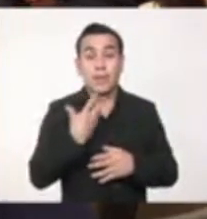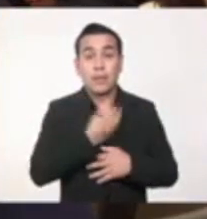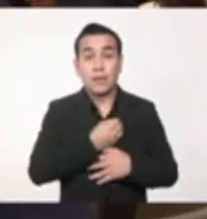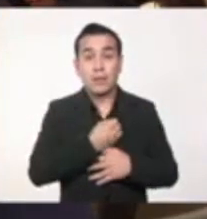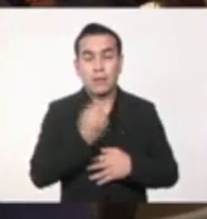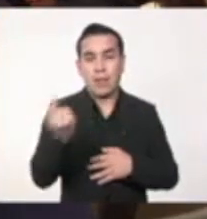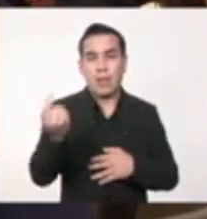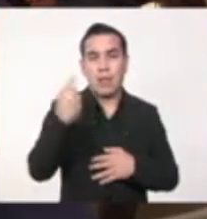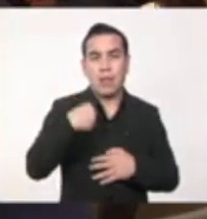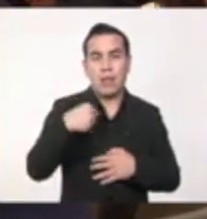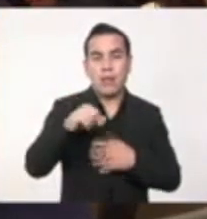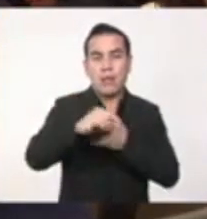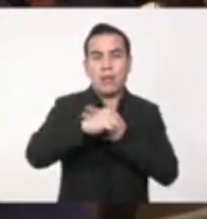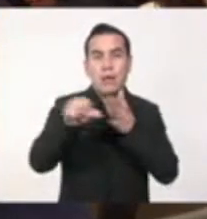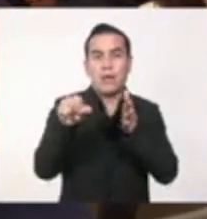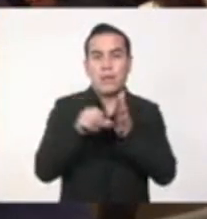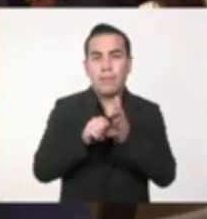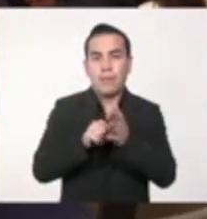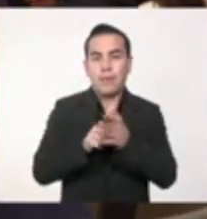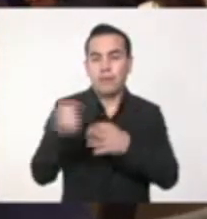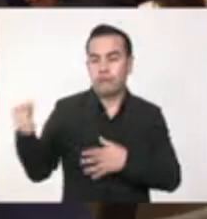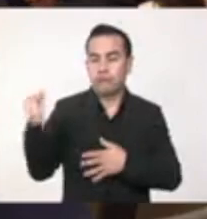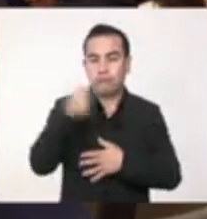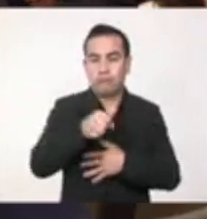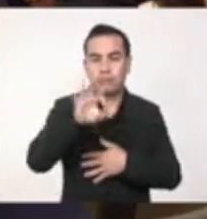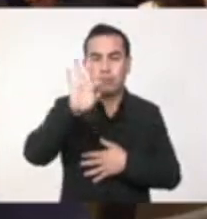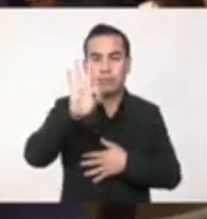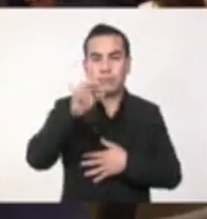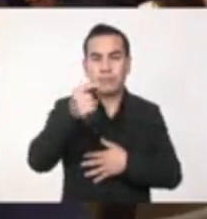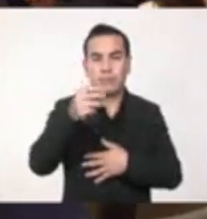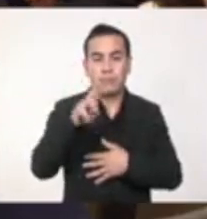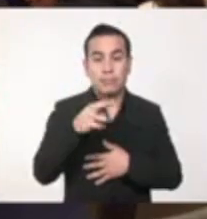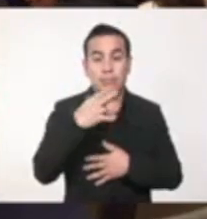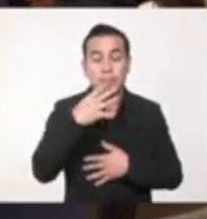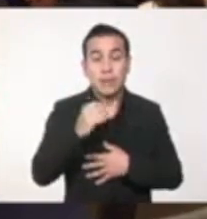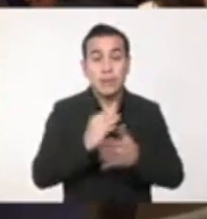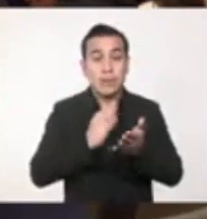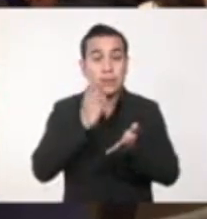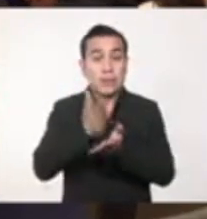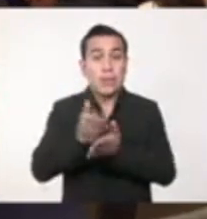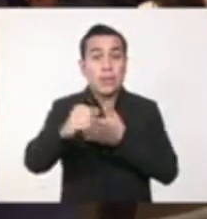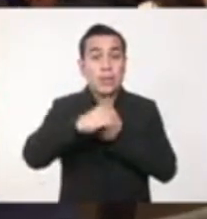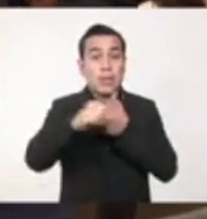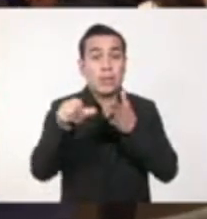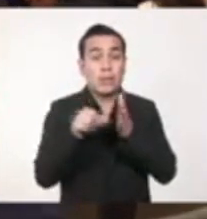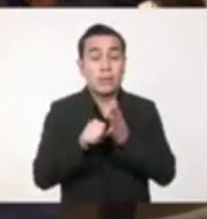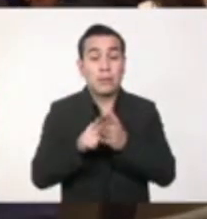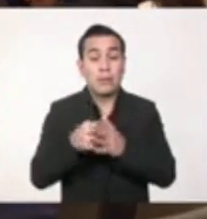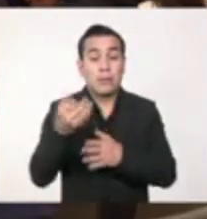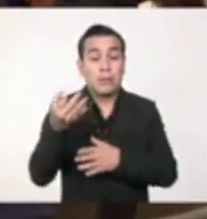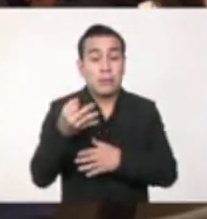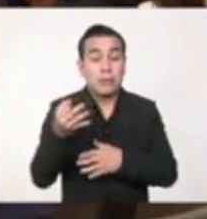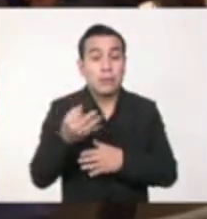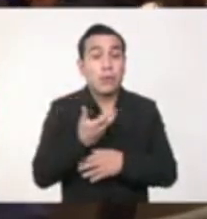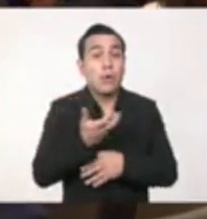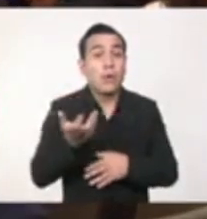make the legislative assembly. And it cost us, eye, that not only reach the assembly, our party has free primaries,